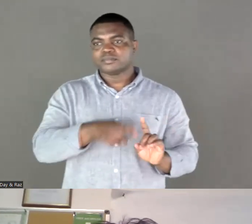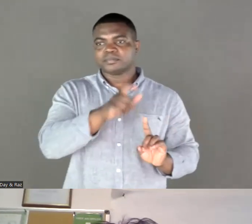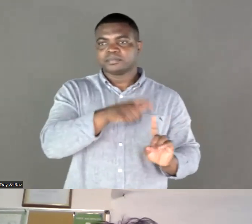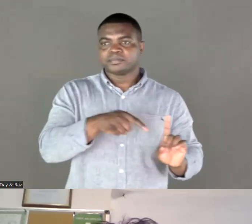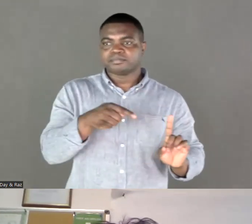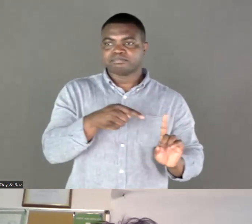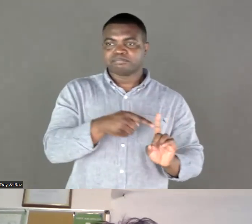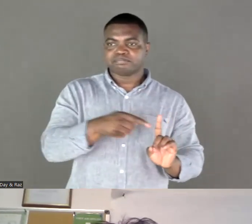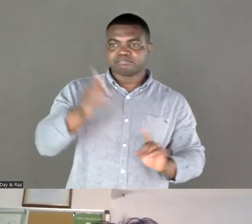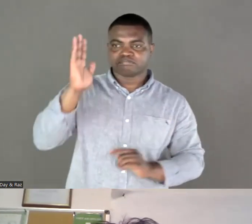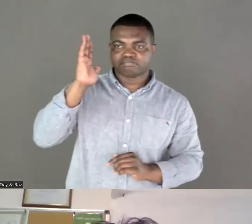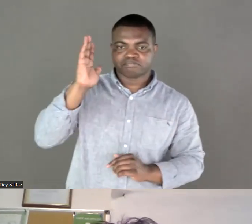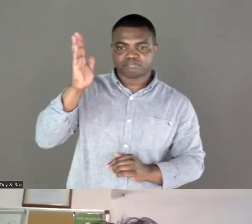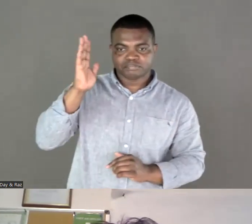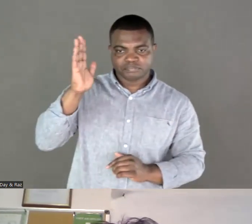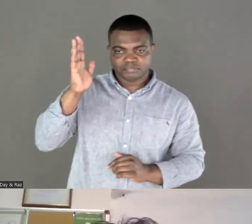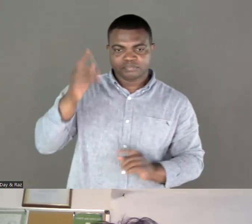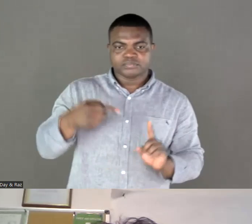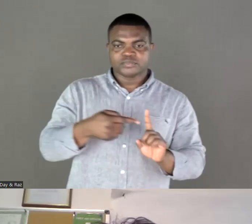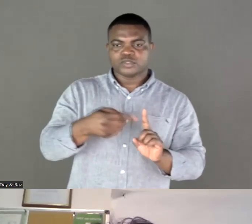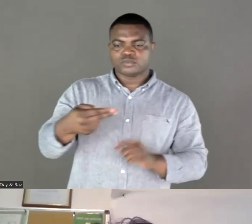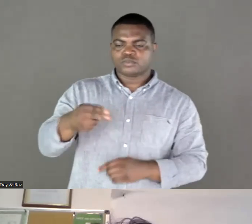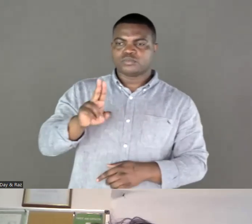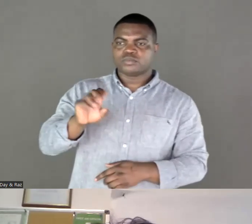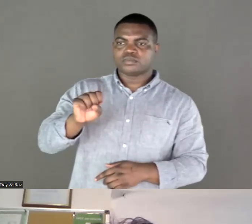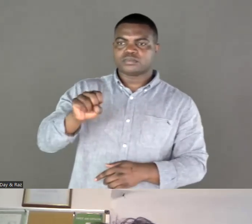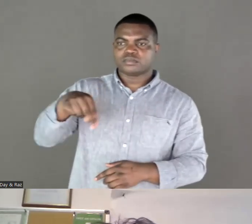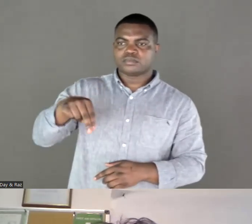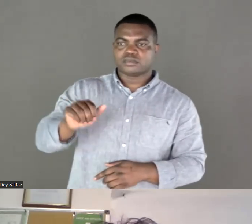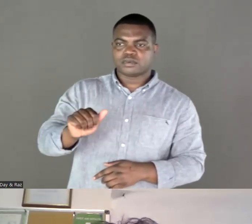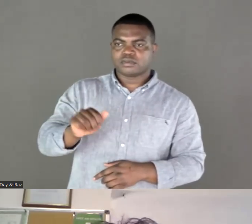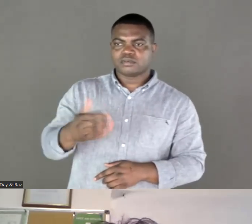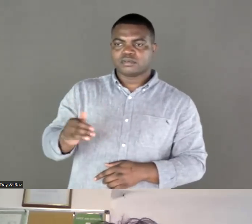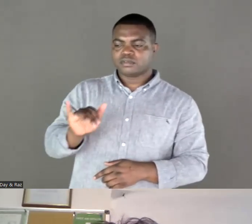from ASB, Indonesia, please hosts that the floor is yours.